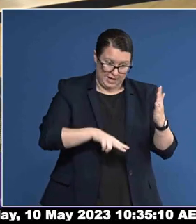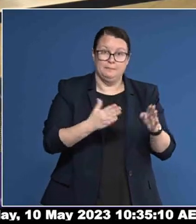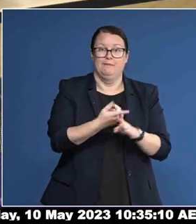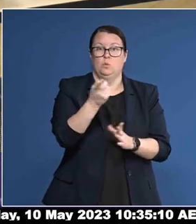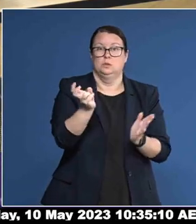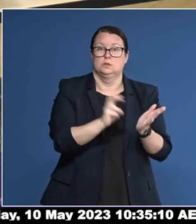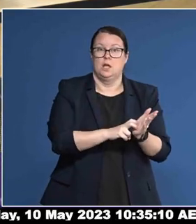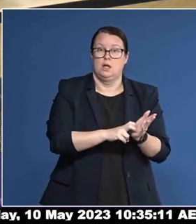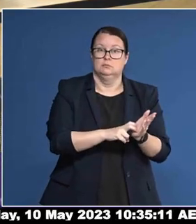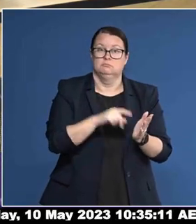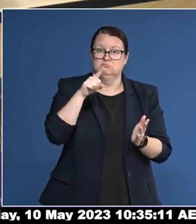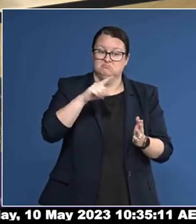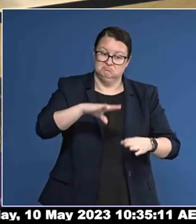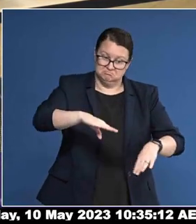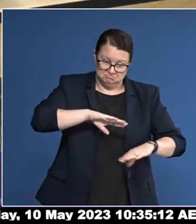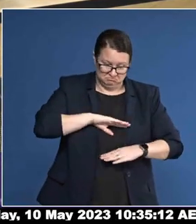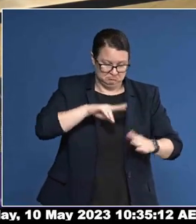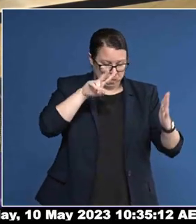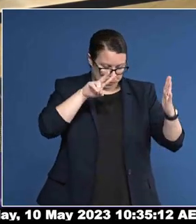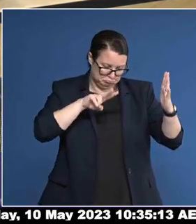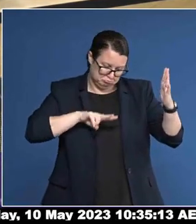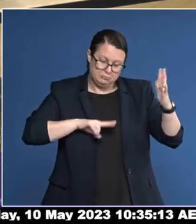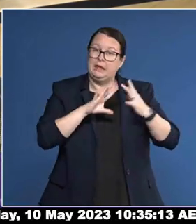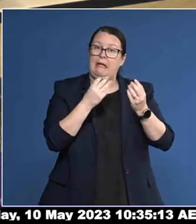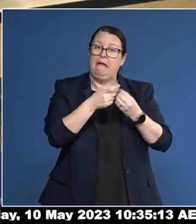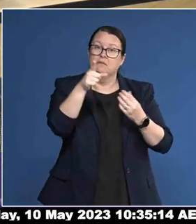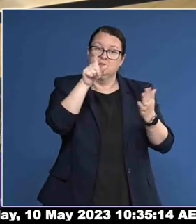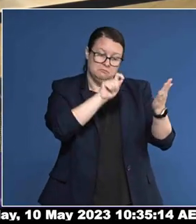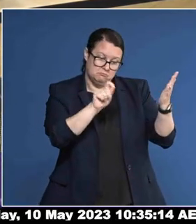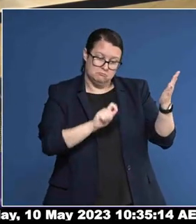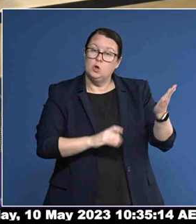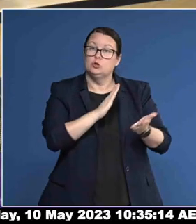And you were satisfied that the contents of that statement were true and correct? MS STEVENSON: Yes.